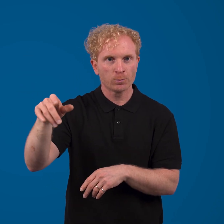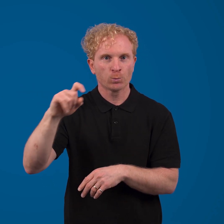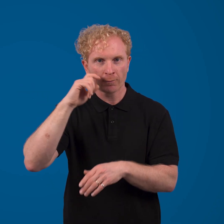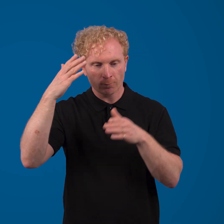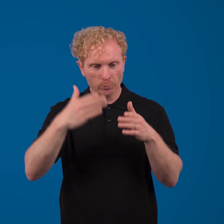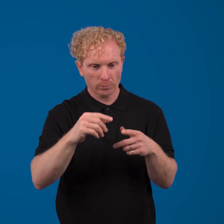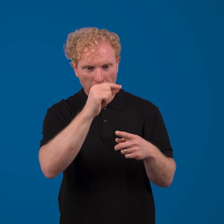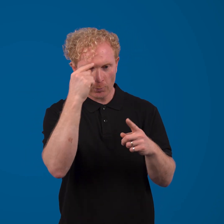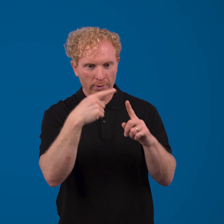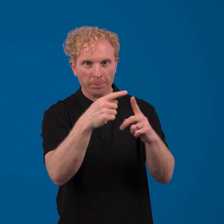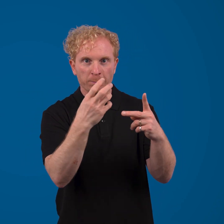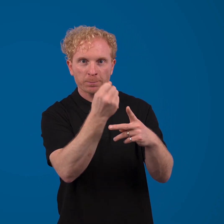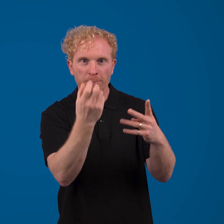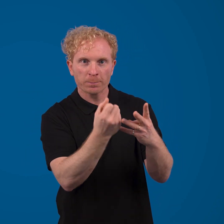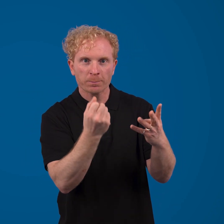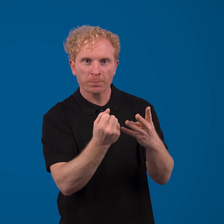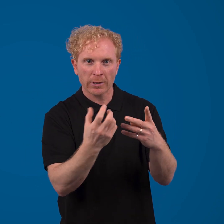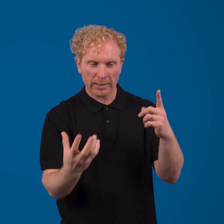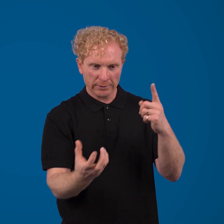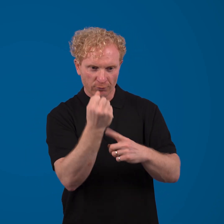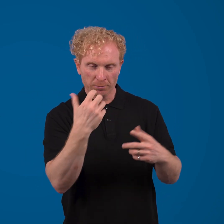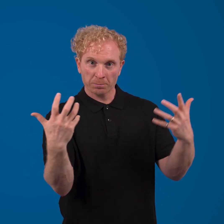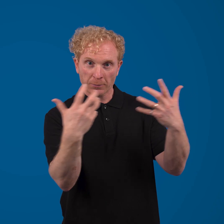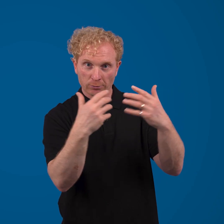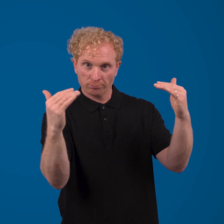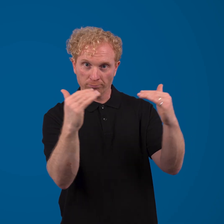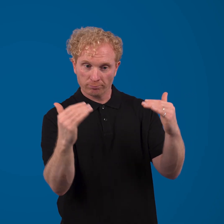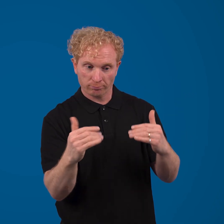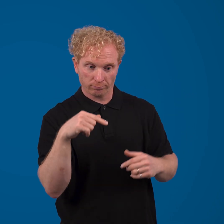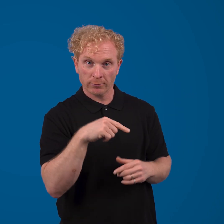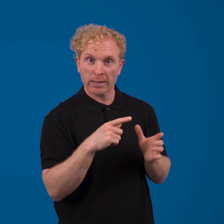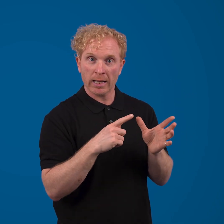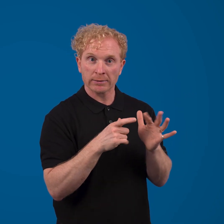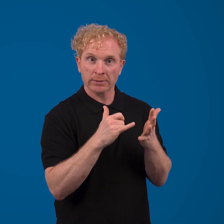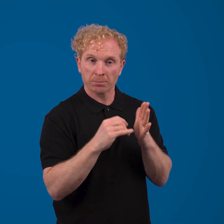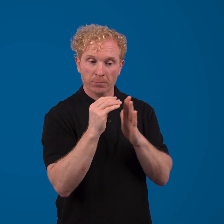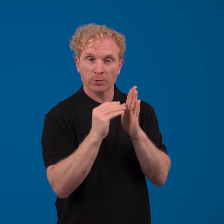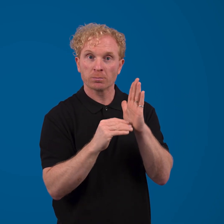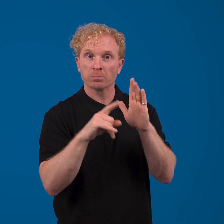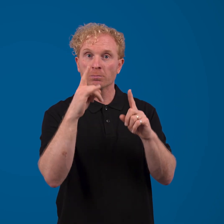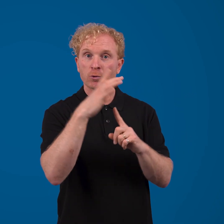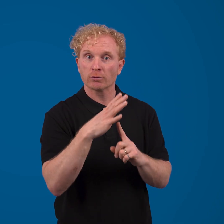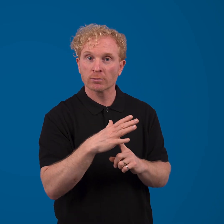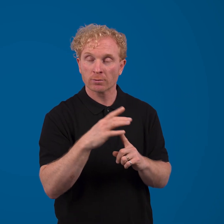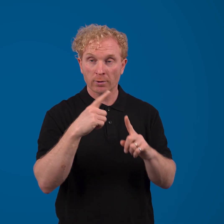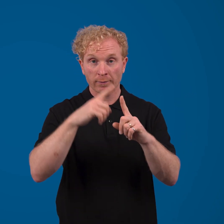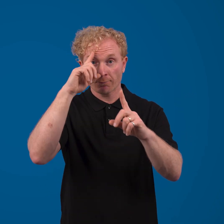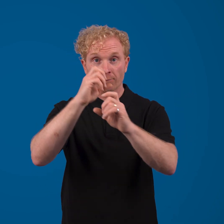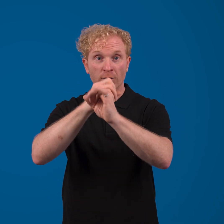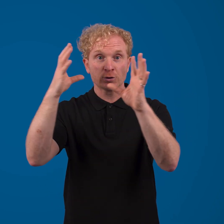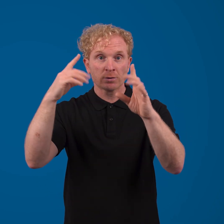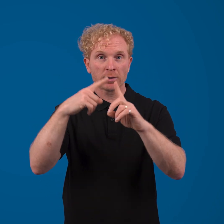they will focus on the outcomes achieved against ADS Policy Priorities and vision